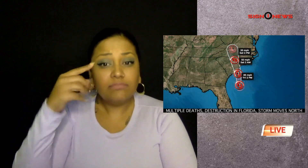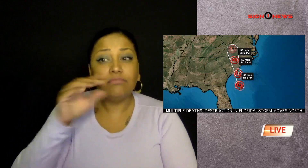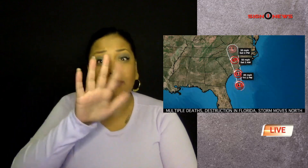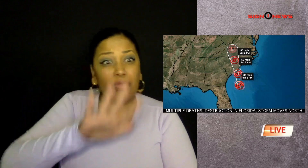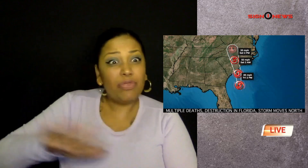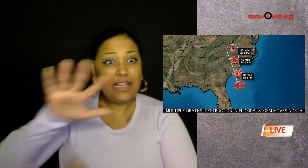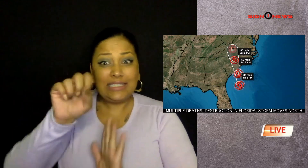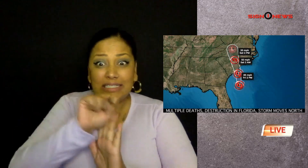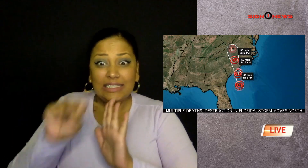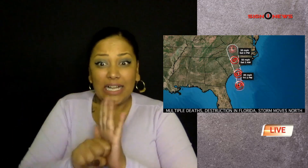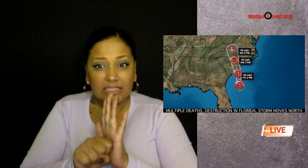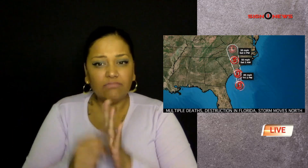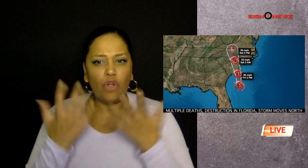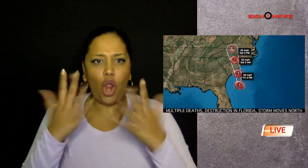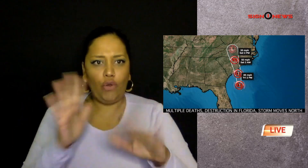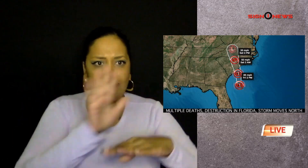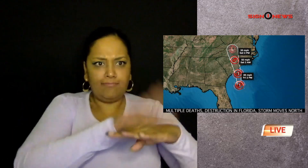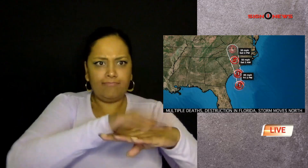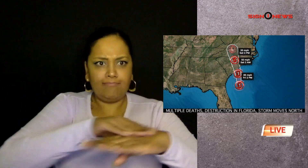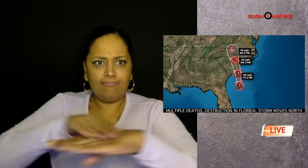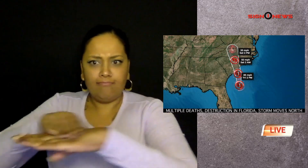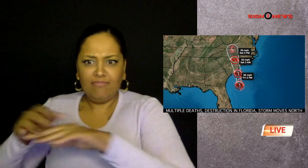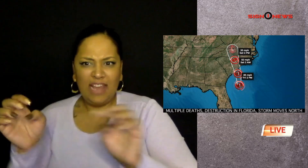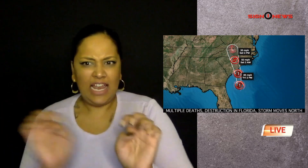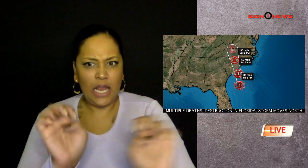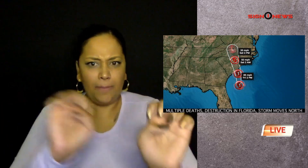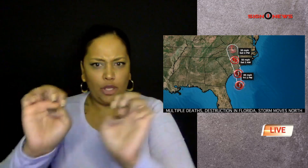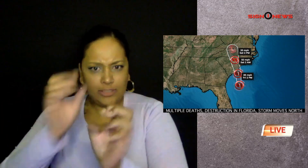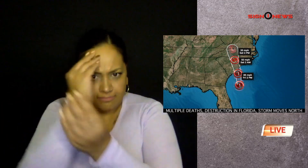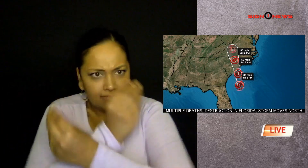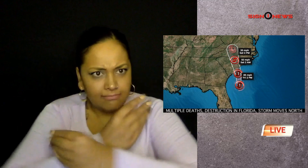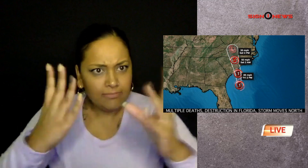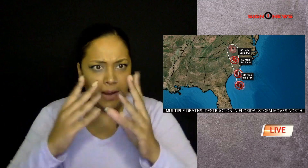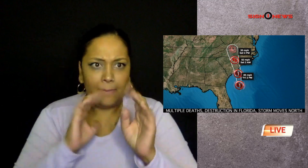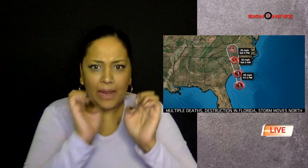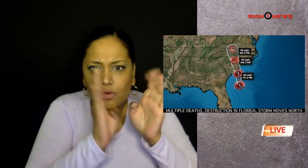governors in those states have already issued state of emergency orders